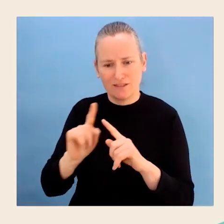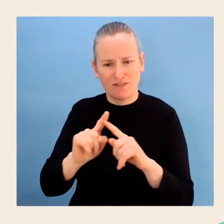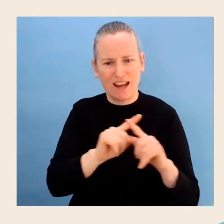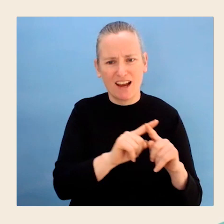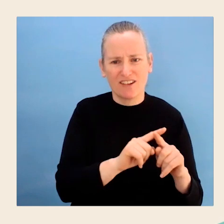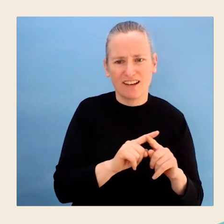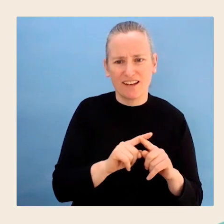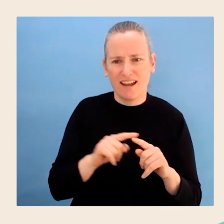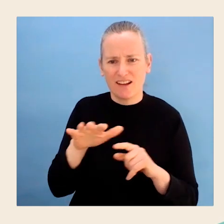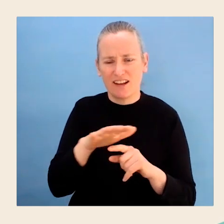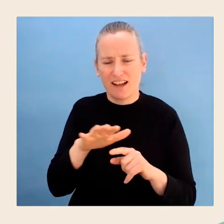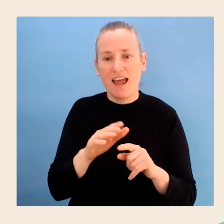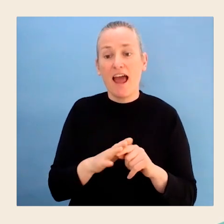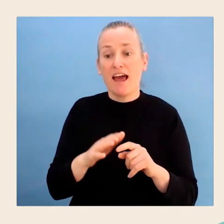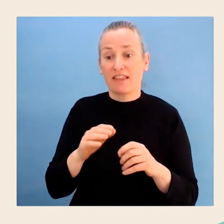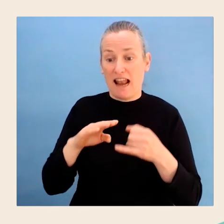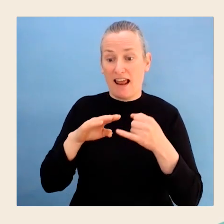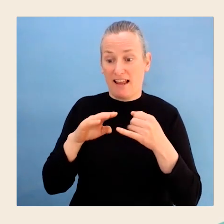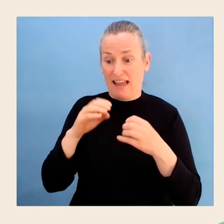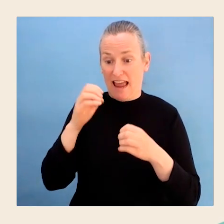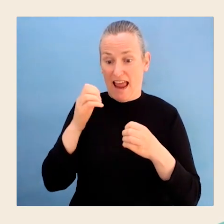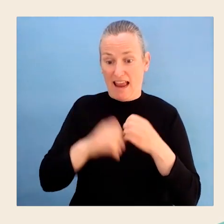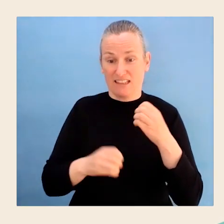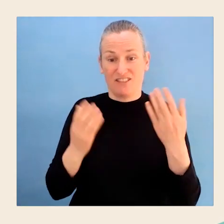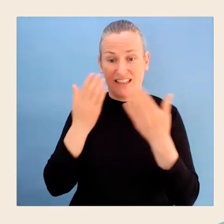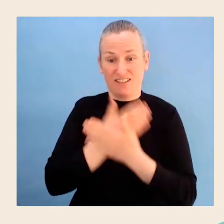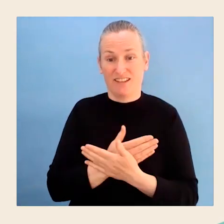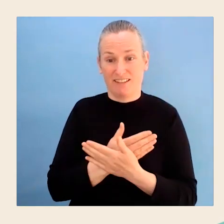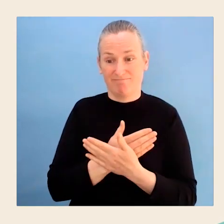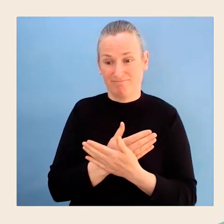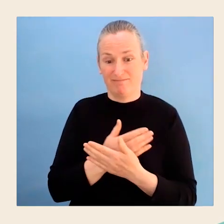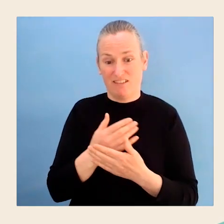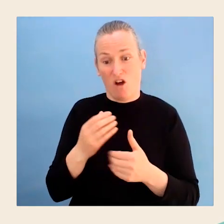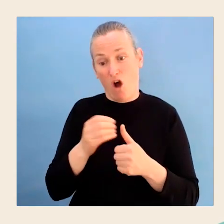And then at the evening, at the end of the evening, when a couple of others had gathered,